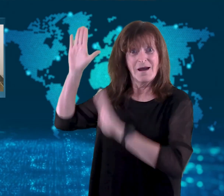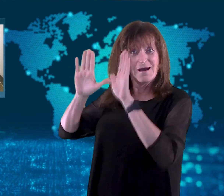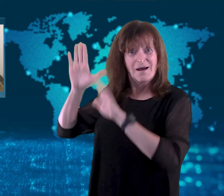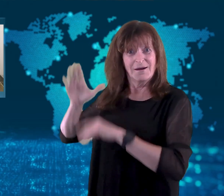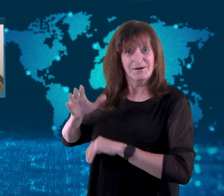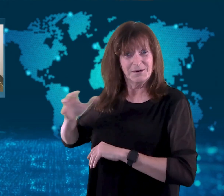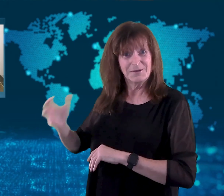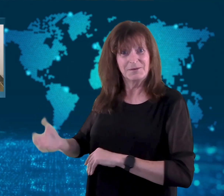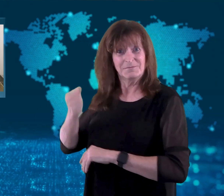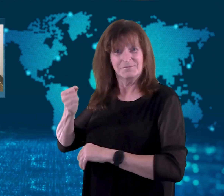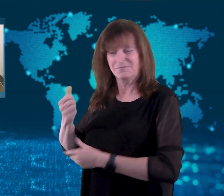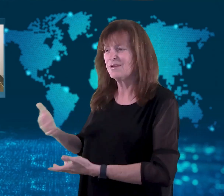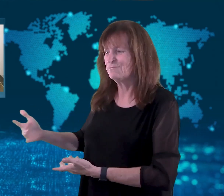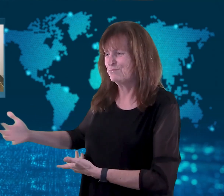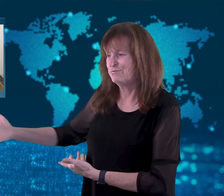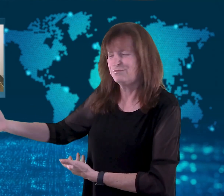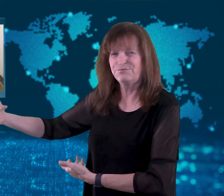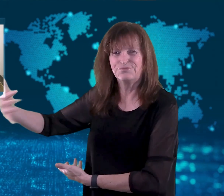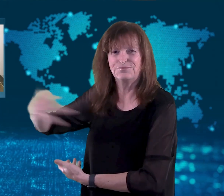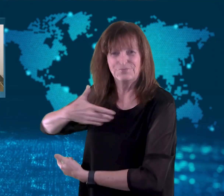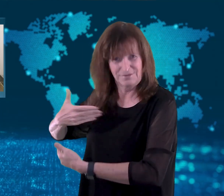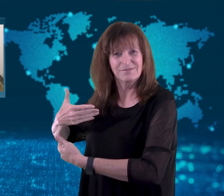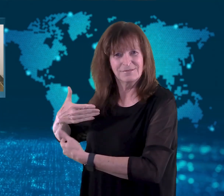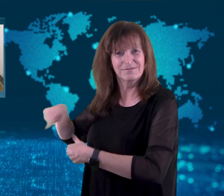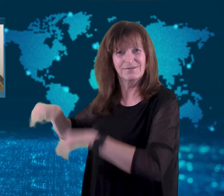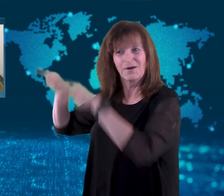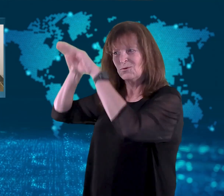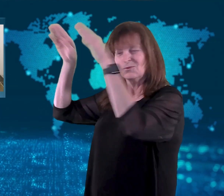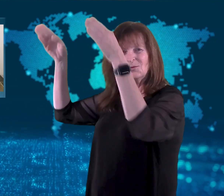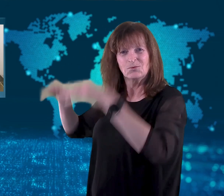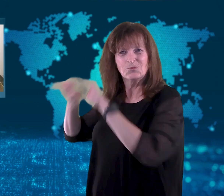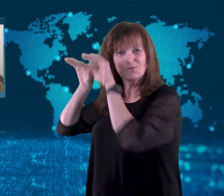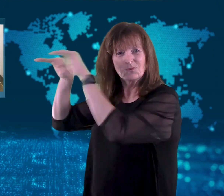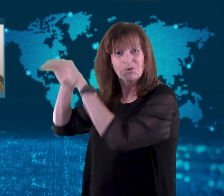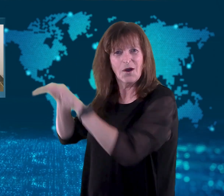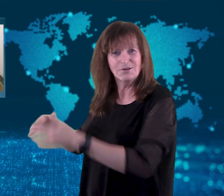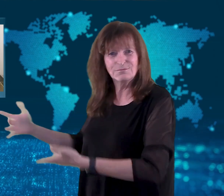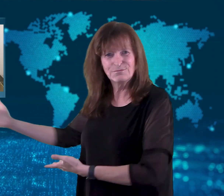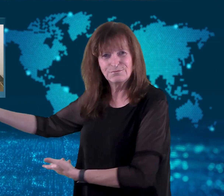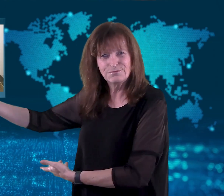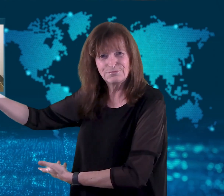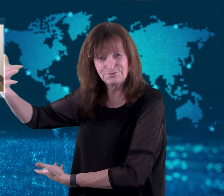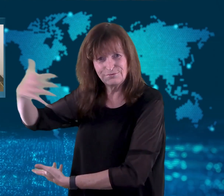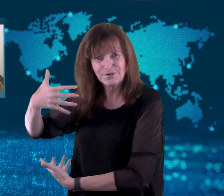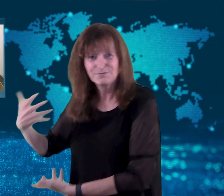When the family took their purchased goods home from